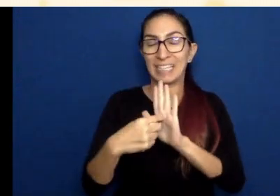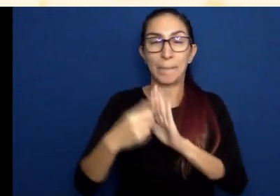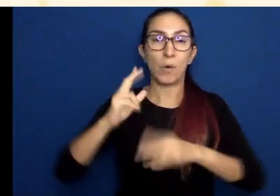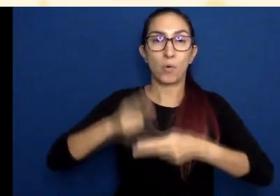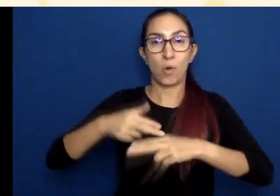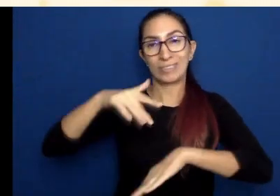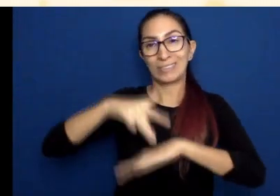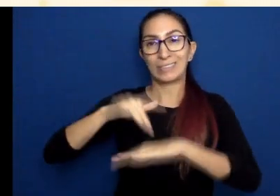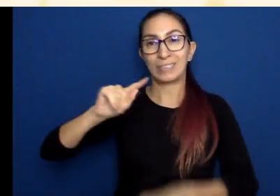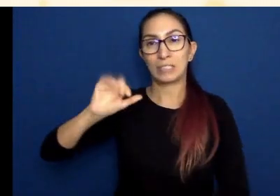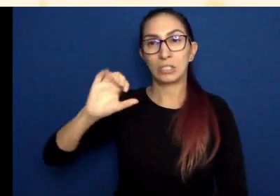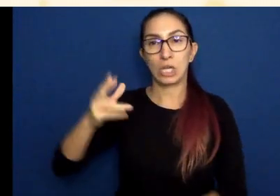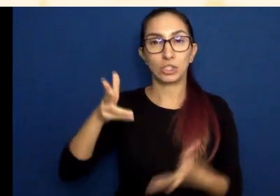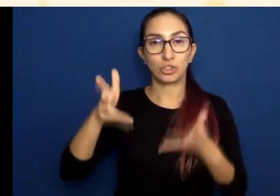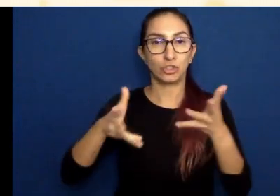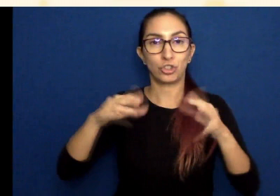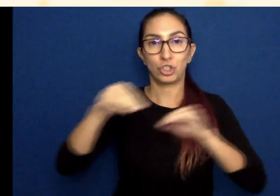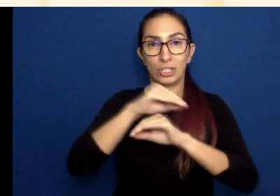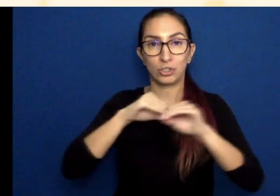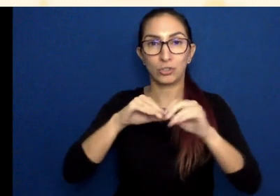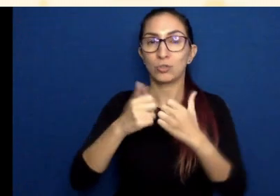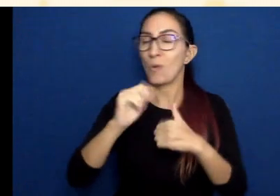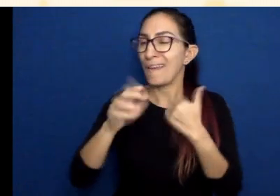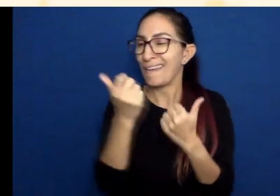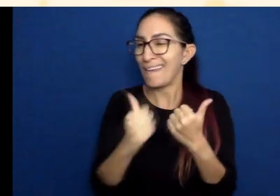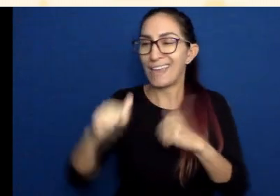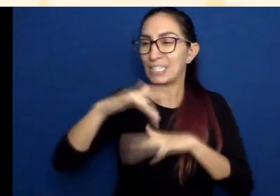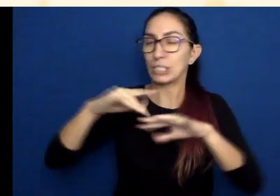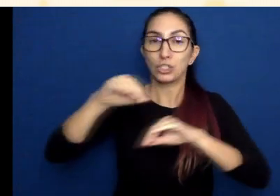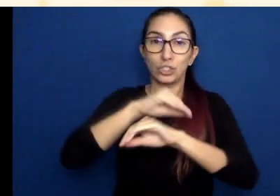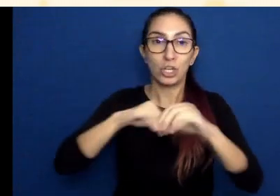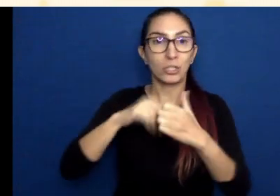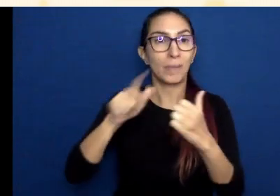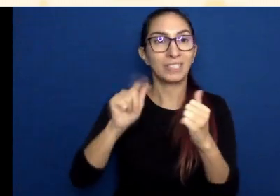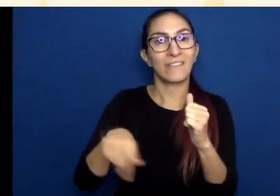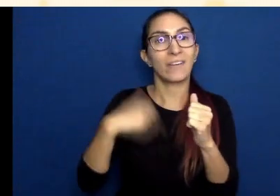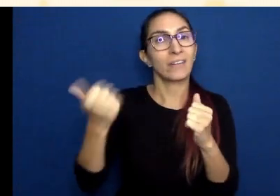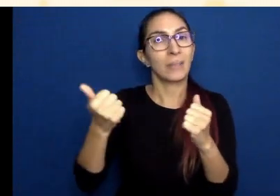So the rule is any touch gesture must have an alternative accessible, actionable item.